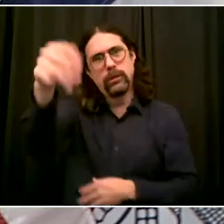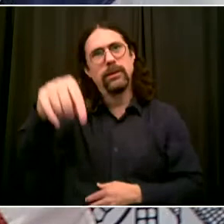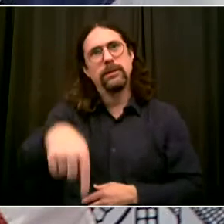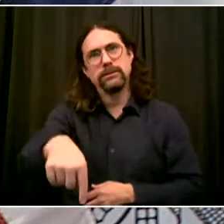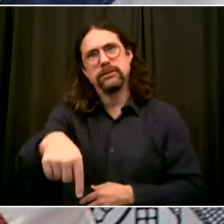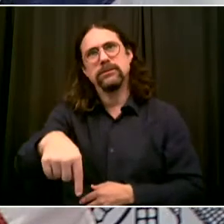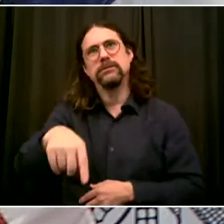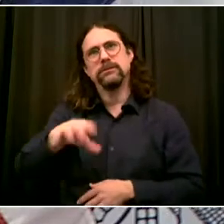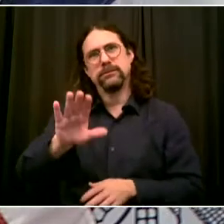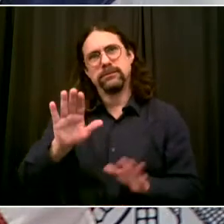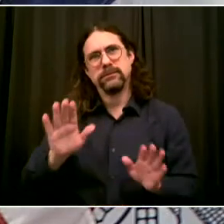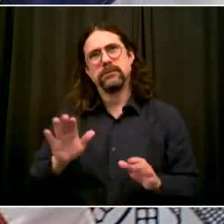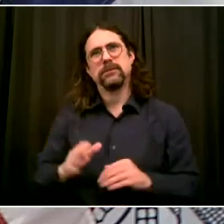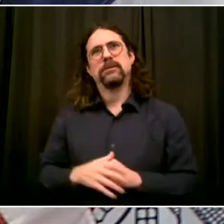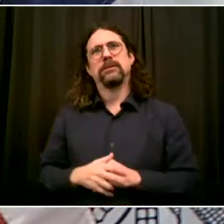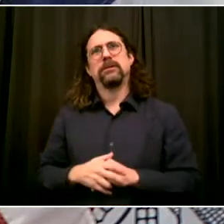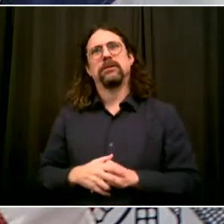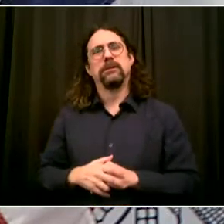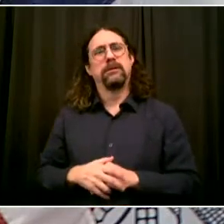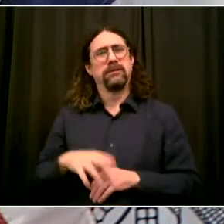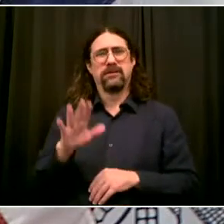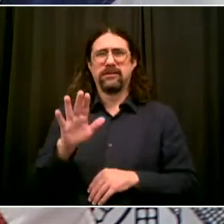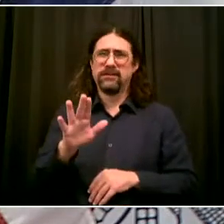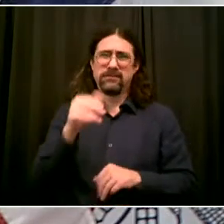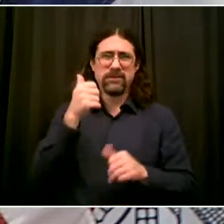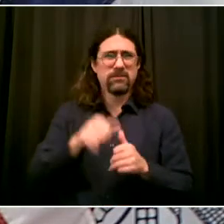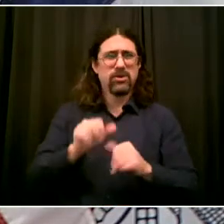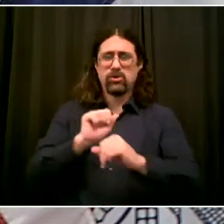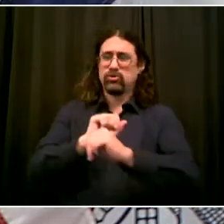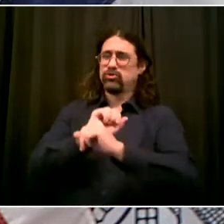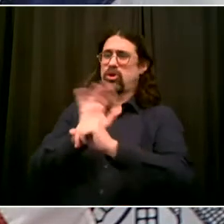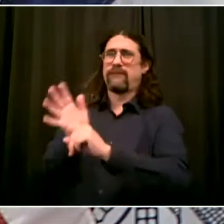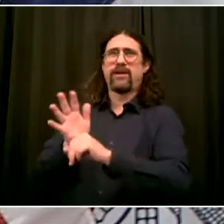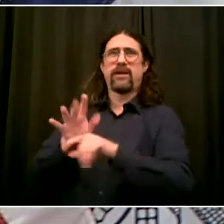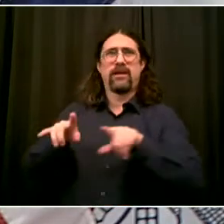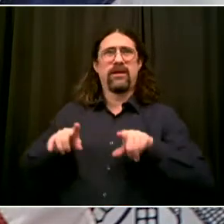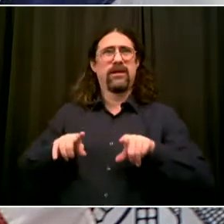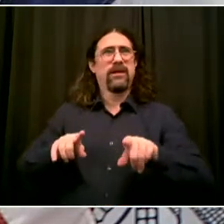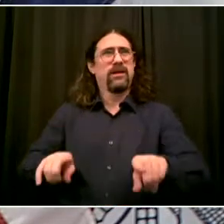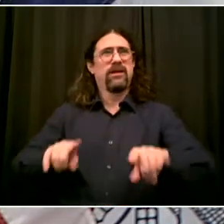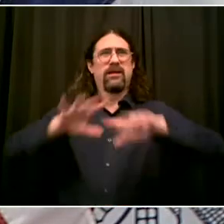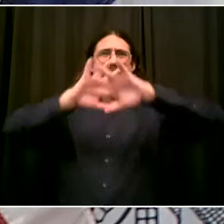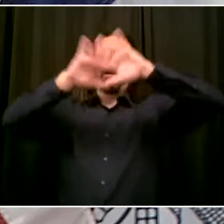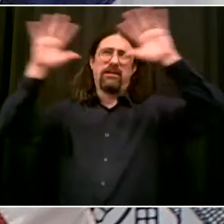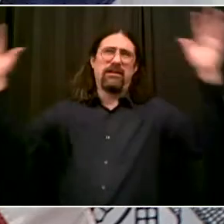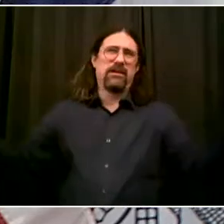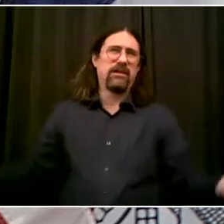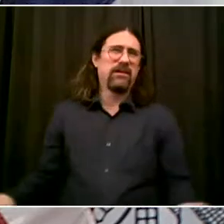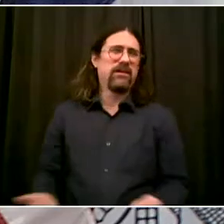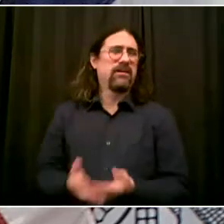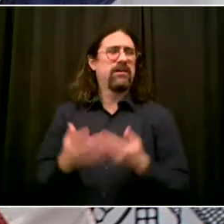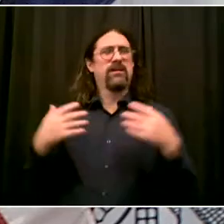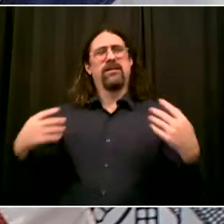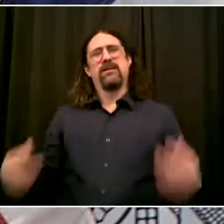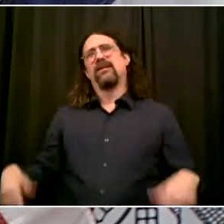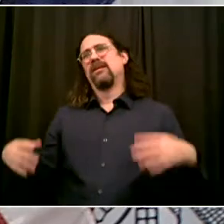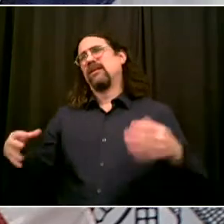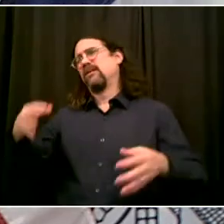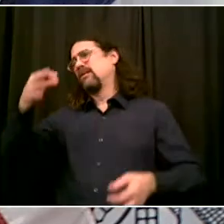HAS BEEN. WE A ARE SSEEING